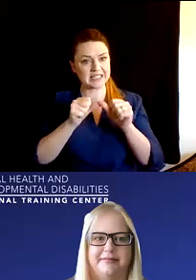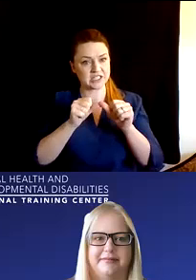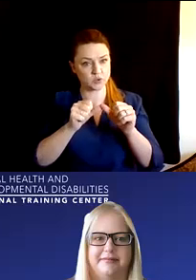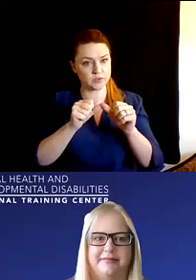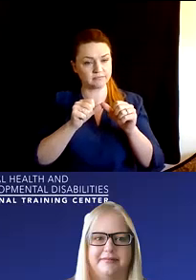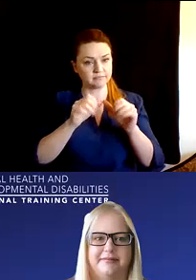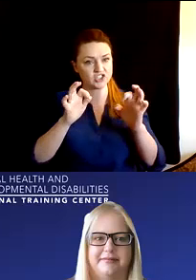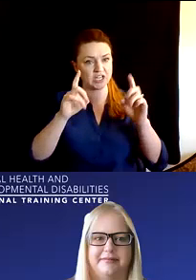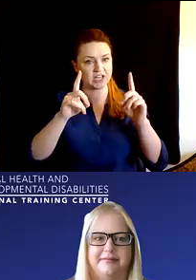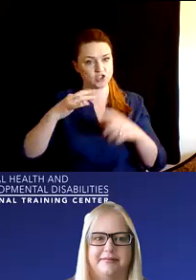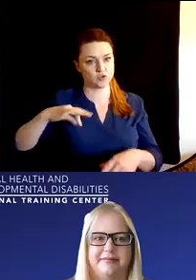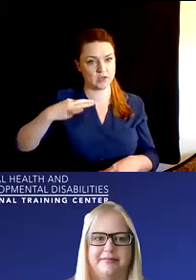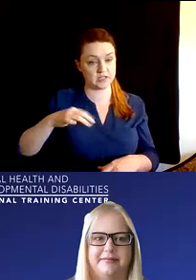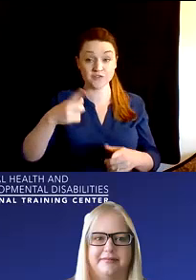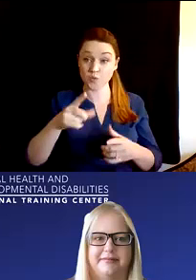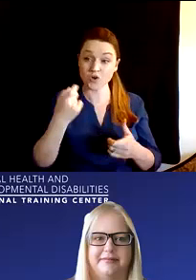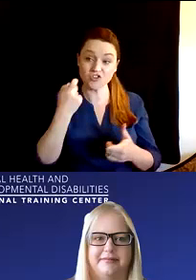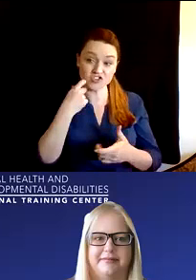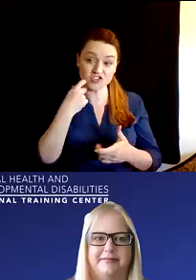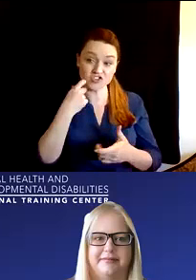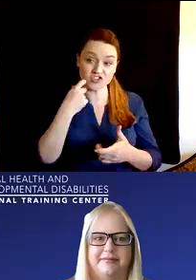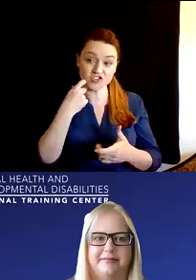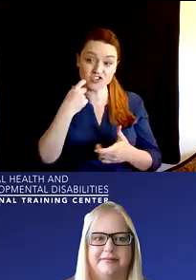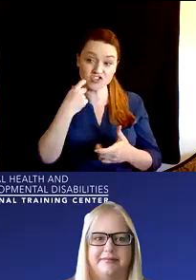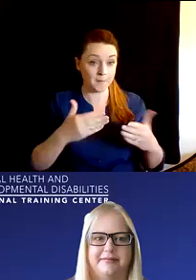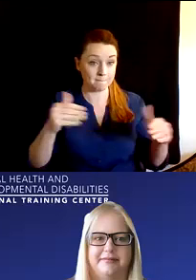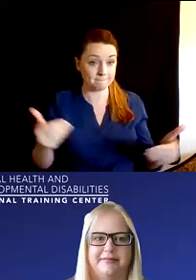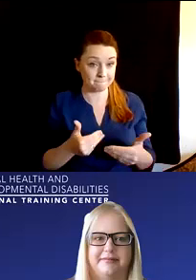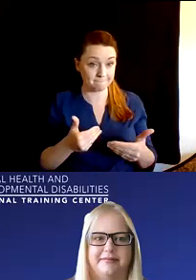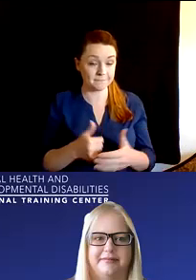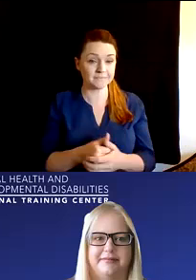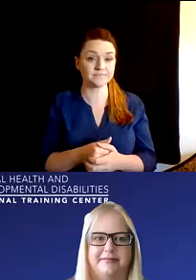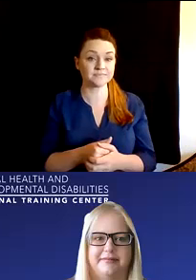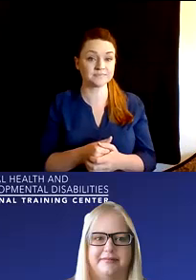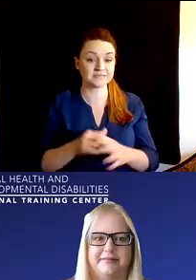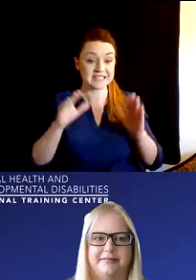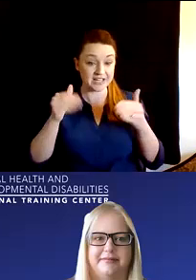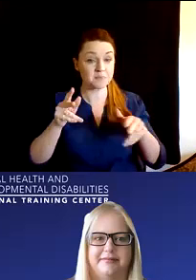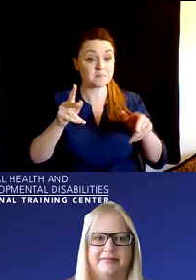For those of you just joining us, welcome to the webinar, Centering Individuals with Intellectual and Developmental Disabilities